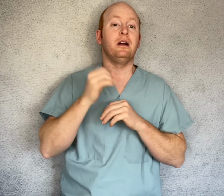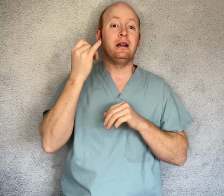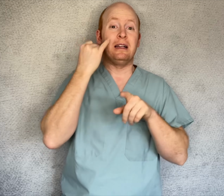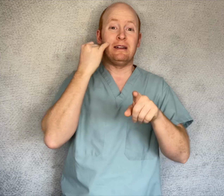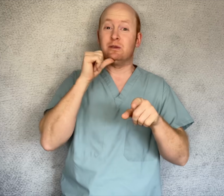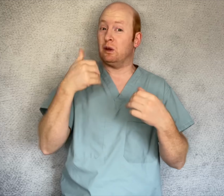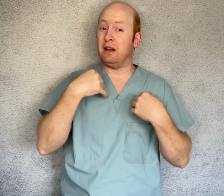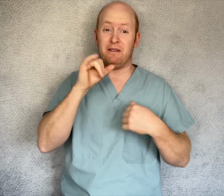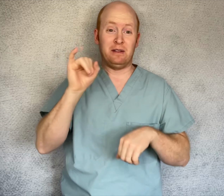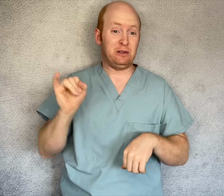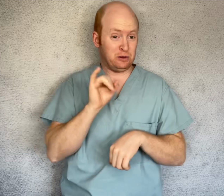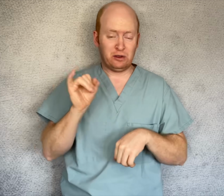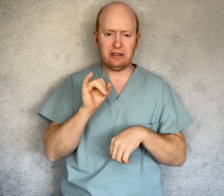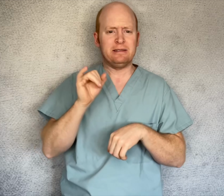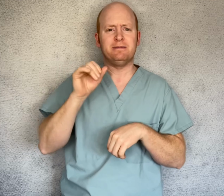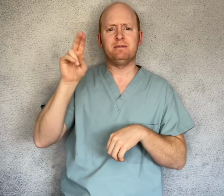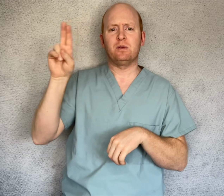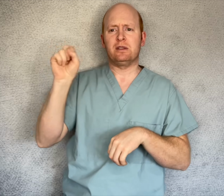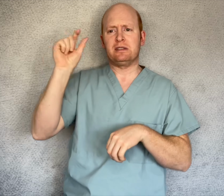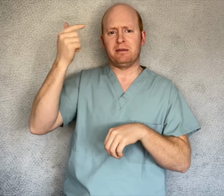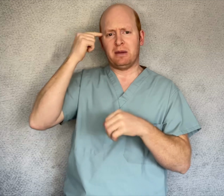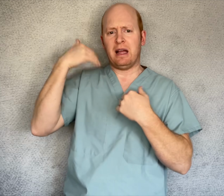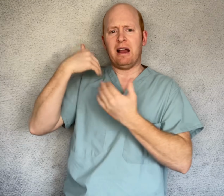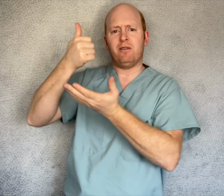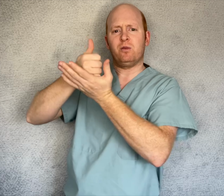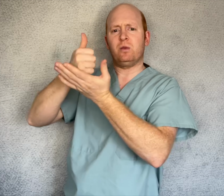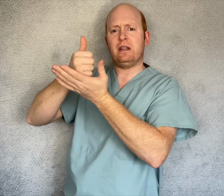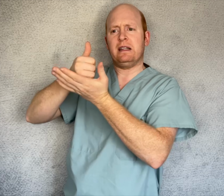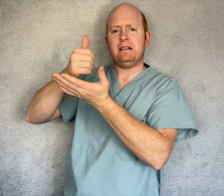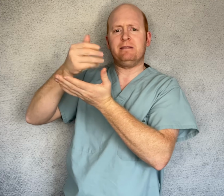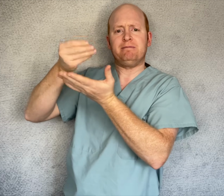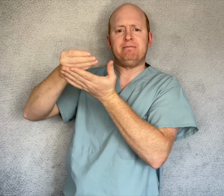If you don't have insurance, the government has relief funds to cover